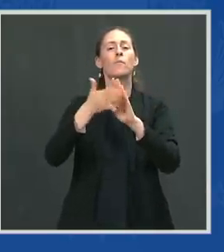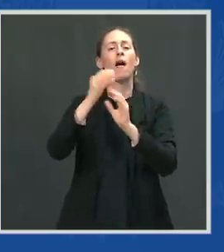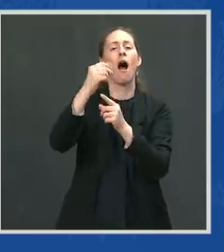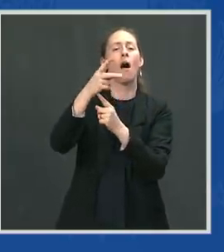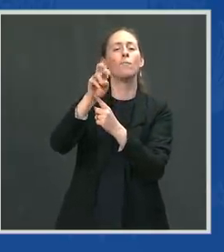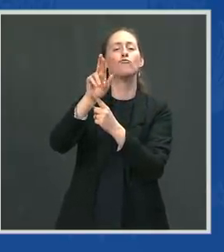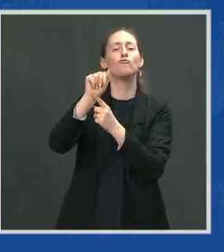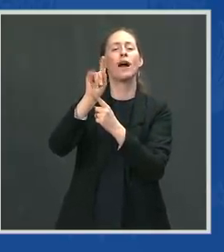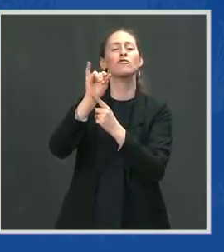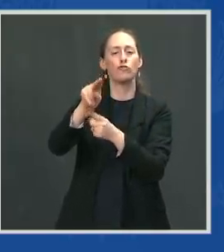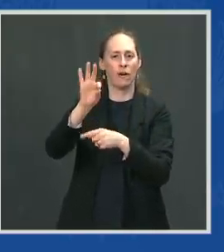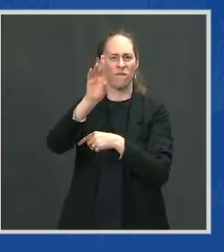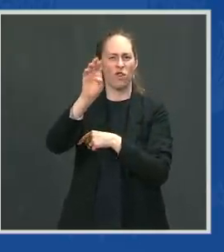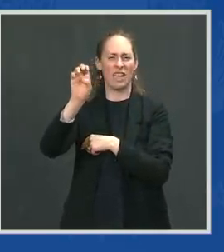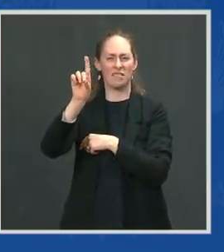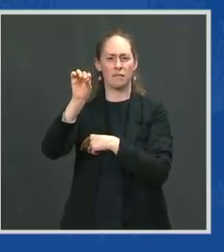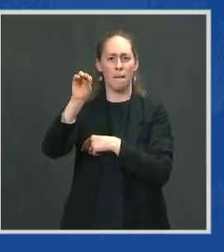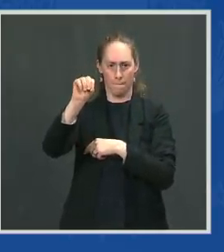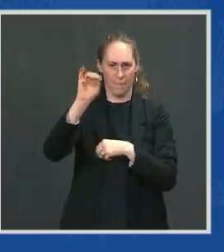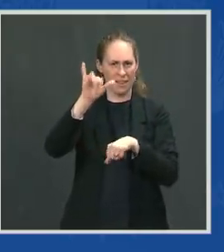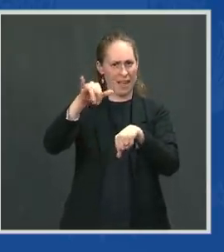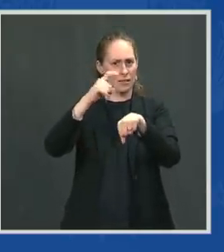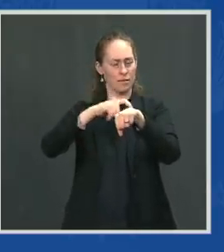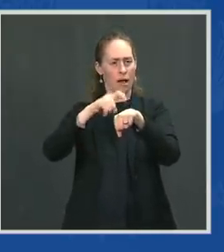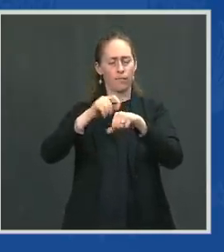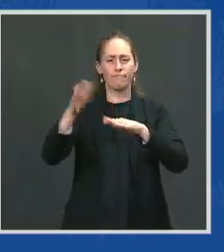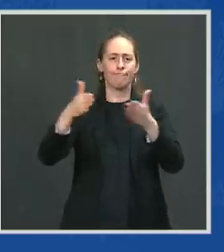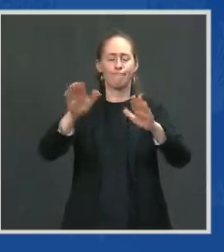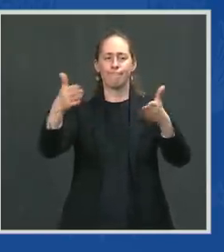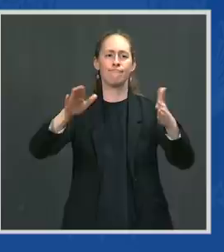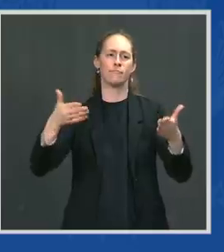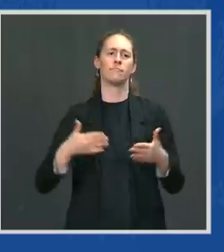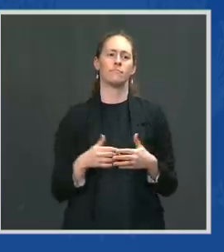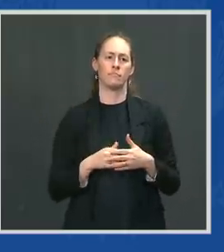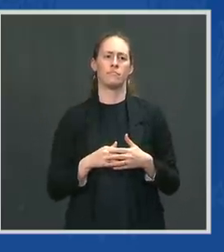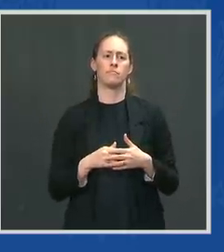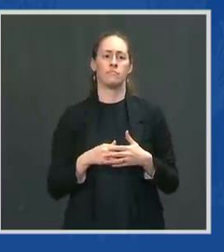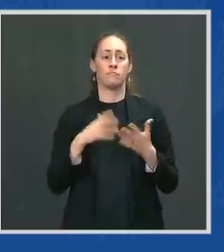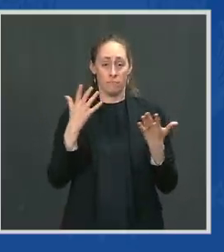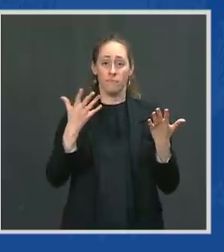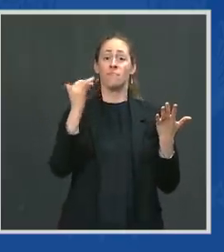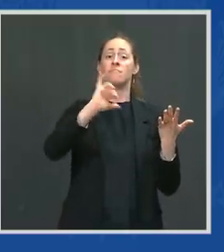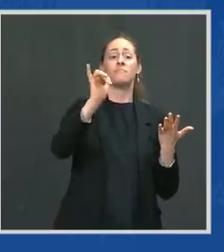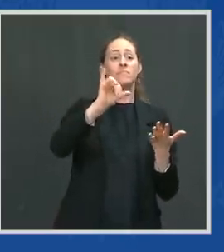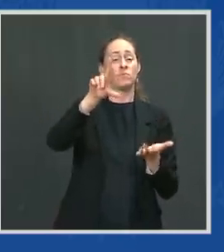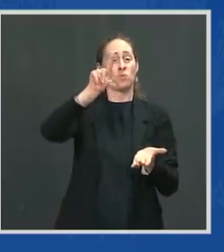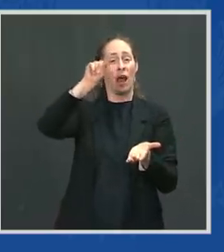our Afghanistan conflicts. 20,722 have been wounded.